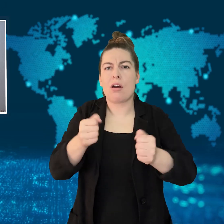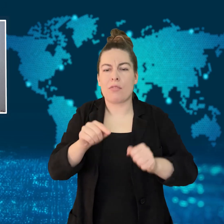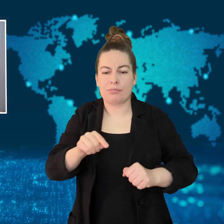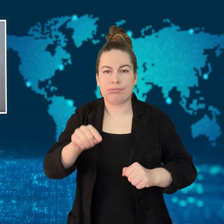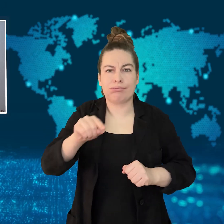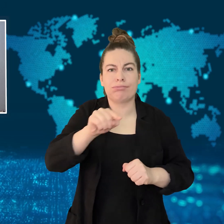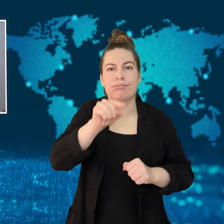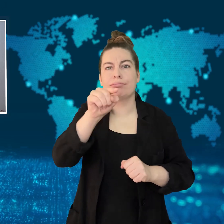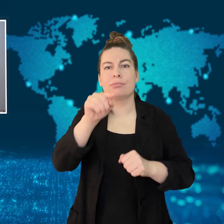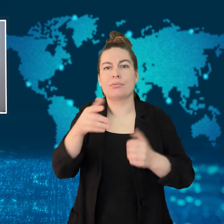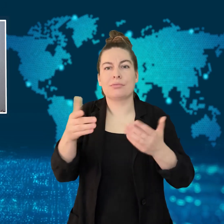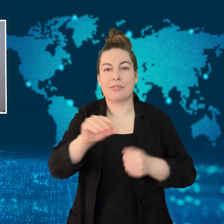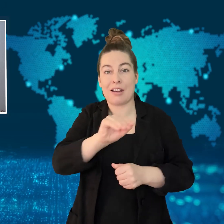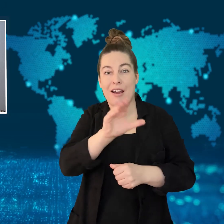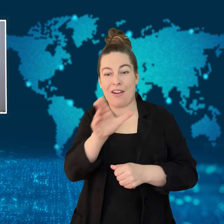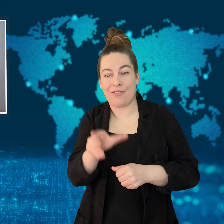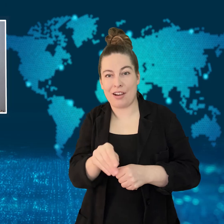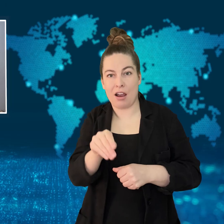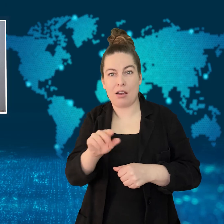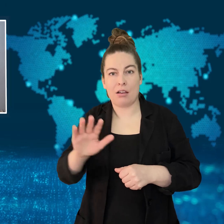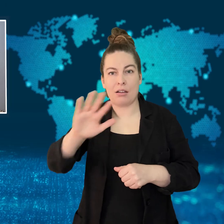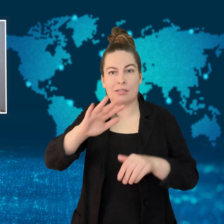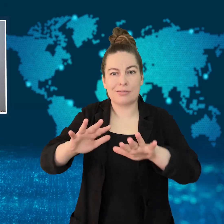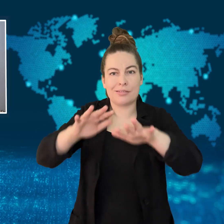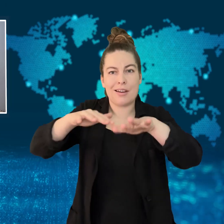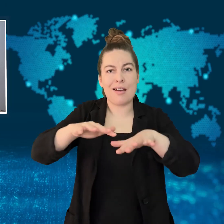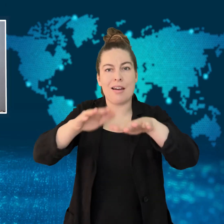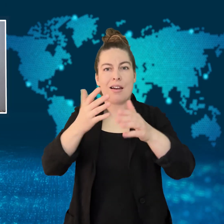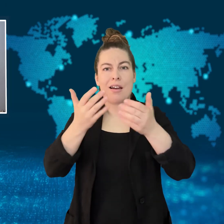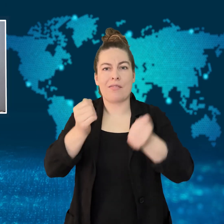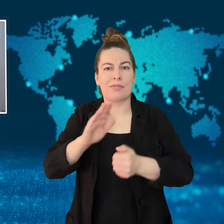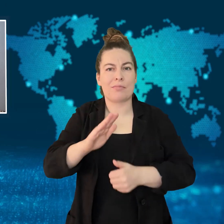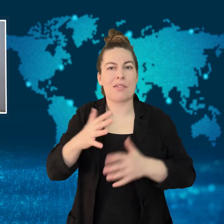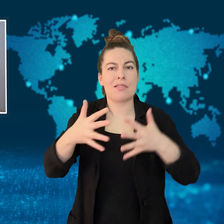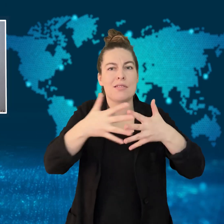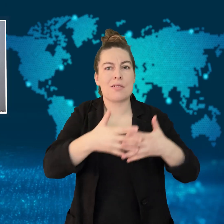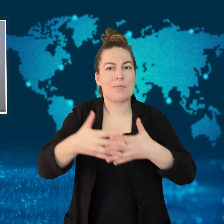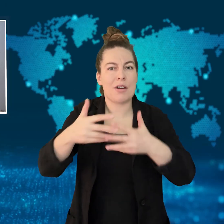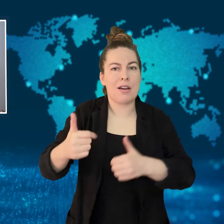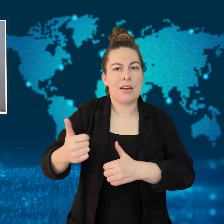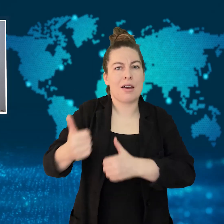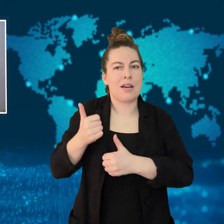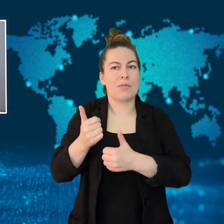these B-2s is clearly designed to